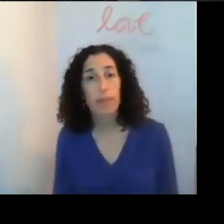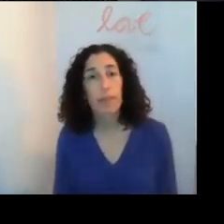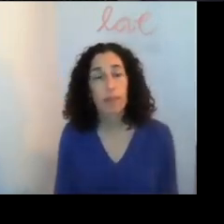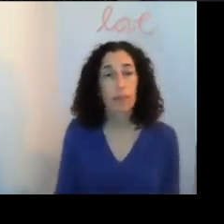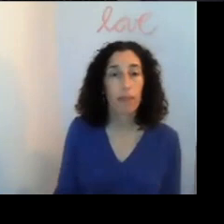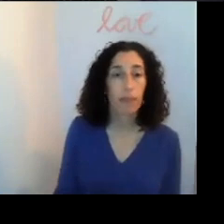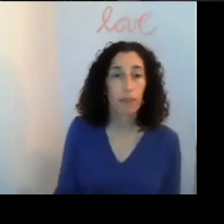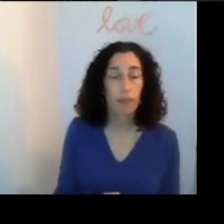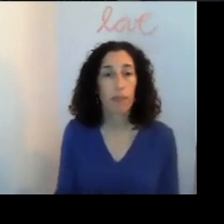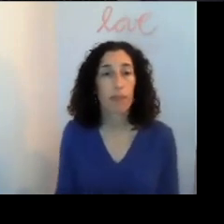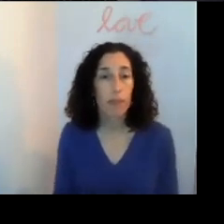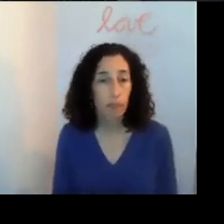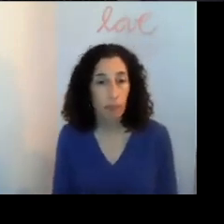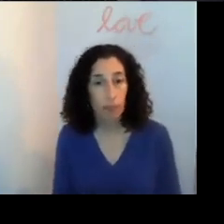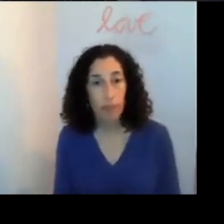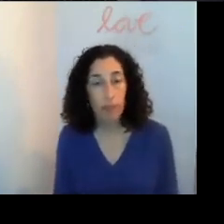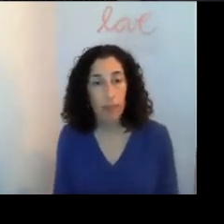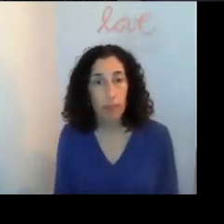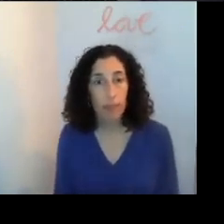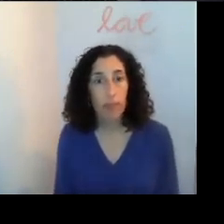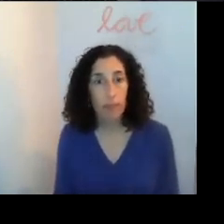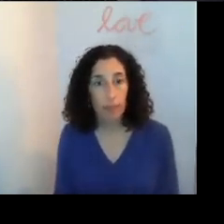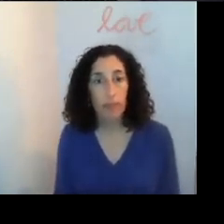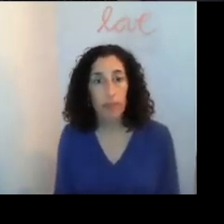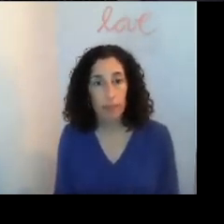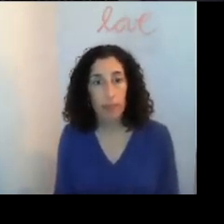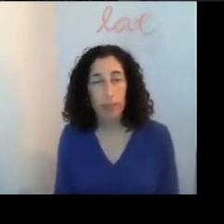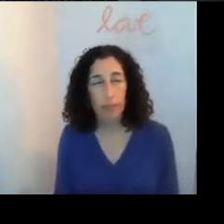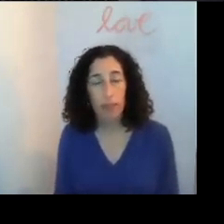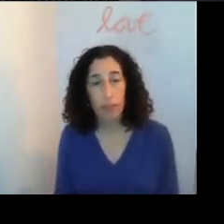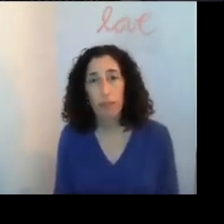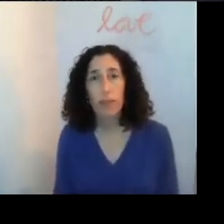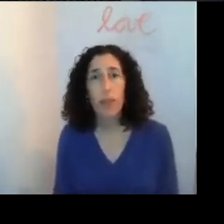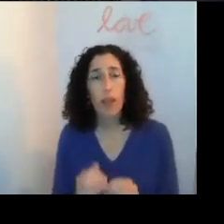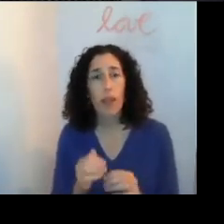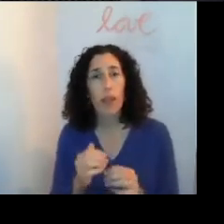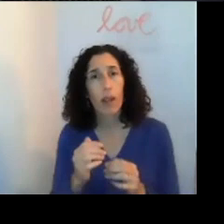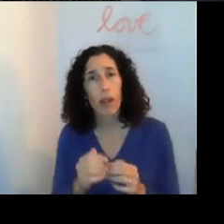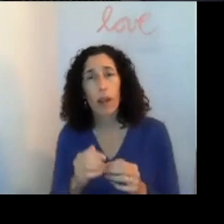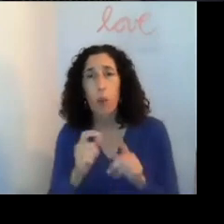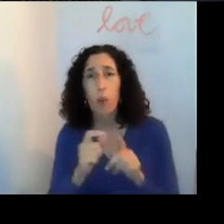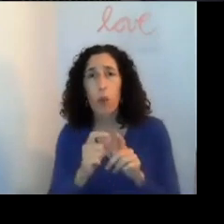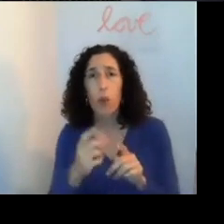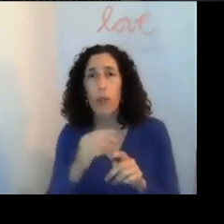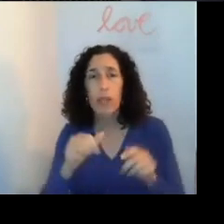experiencing these shapes alludes to a completely different kind of environment. One we would